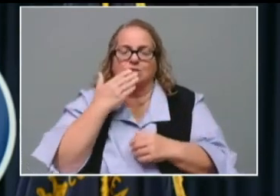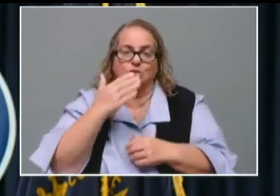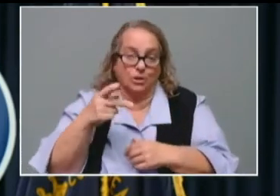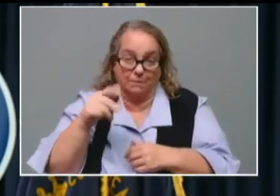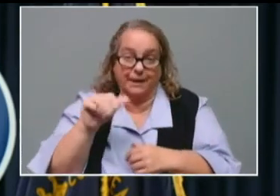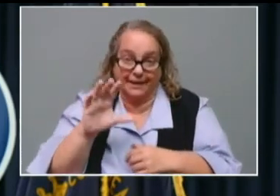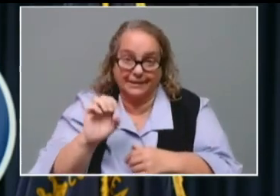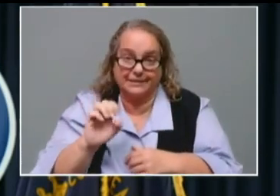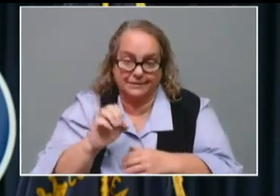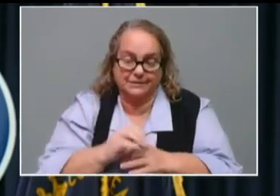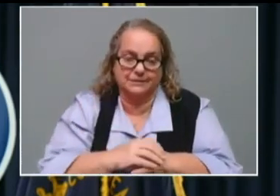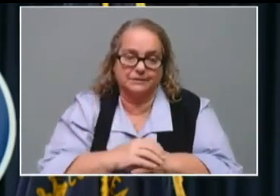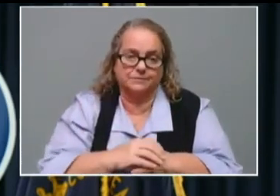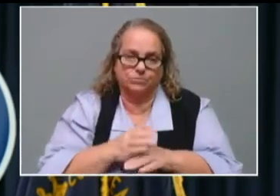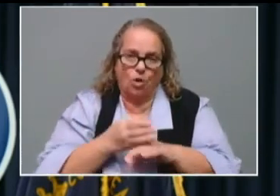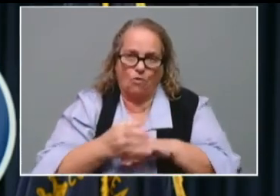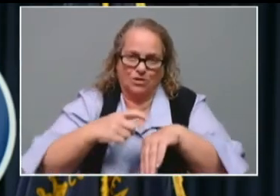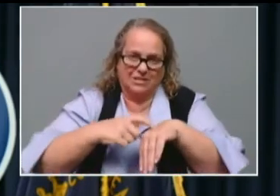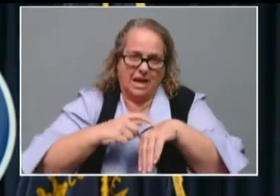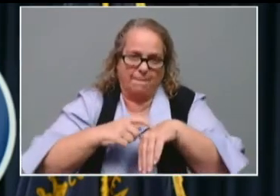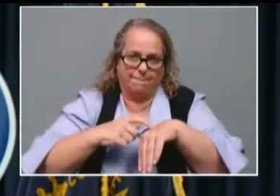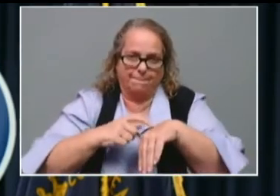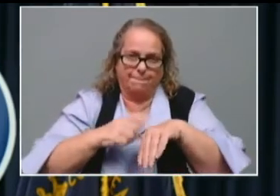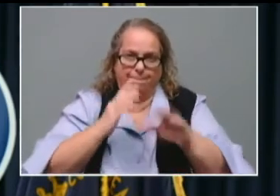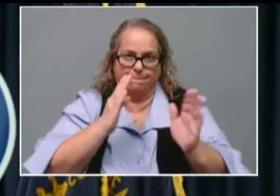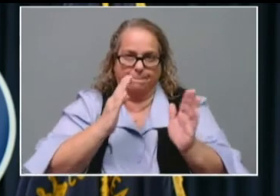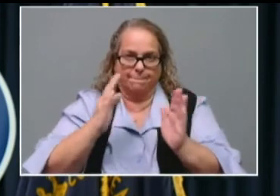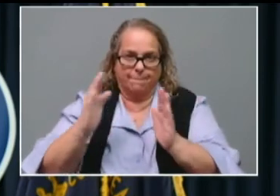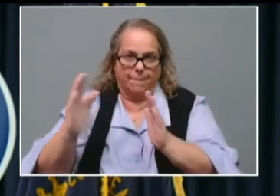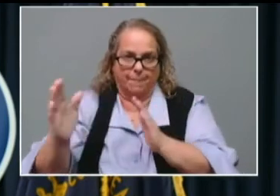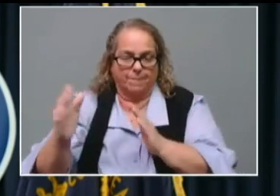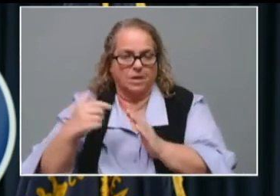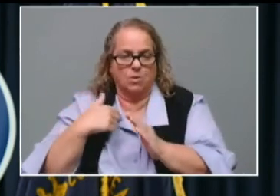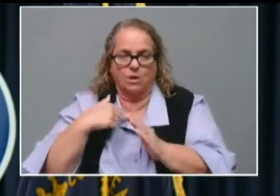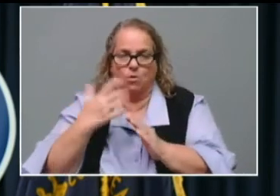over time we know that we only want increases the logistics hub. So we want